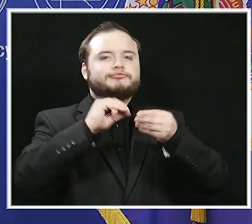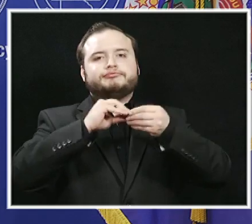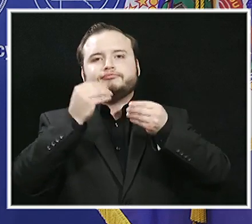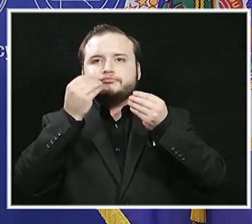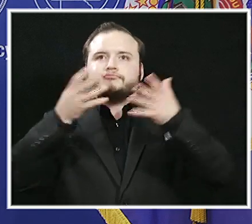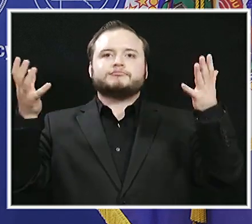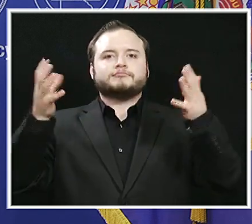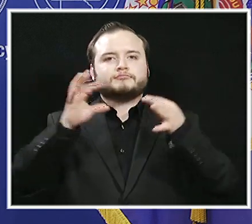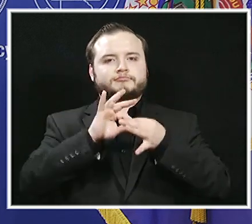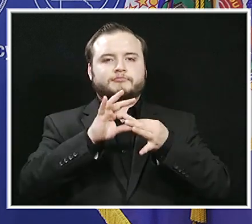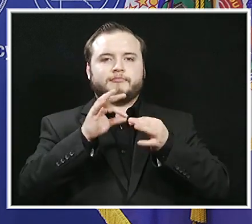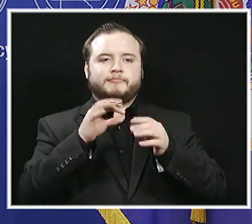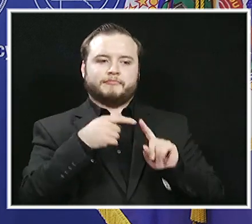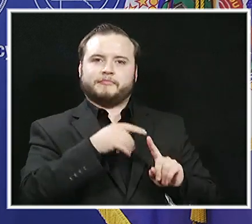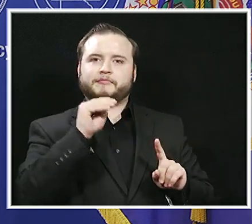desperately need.